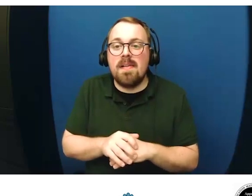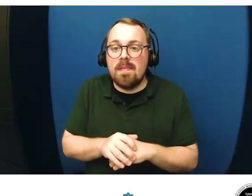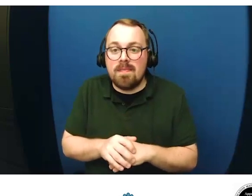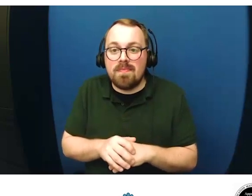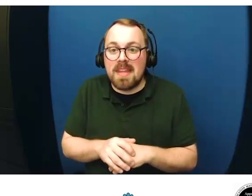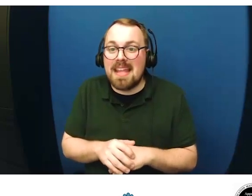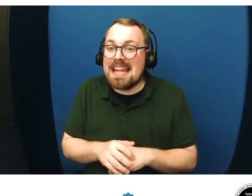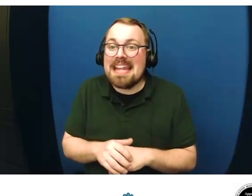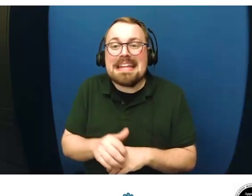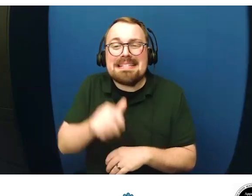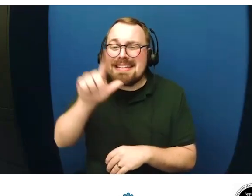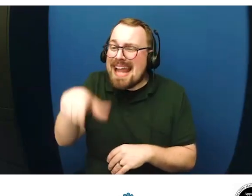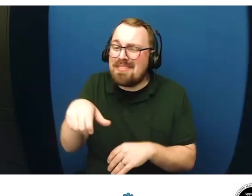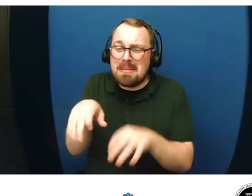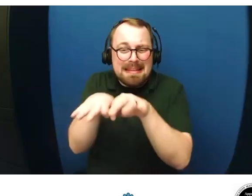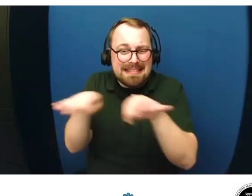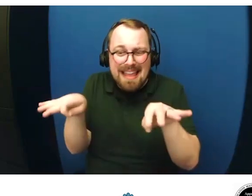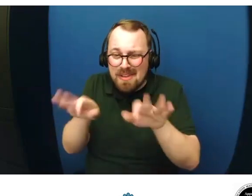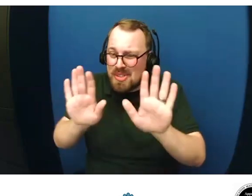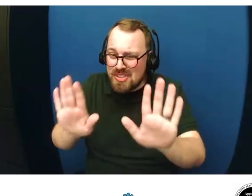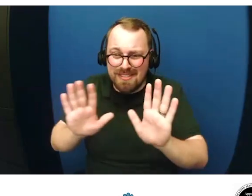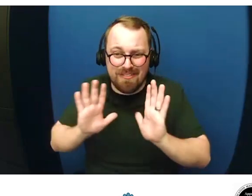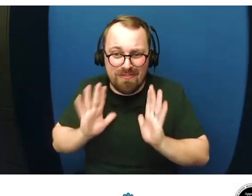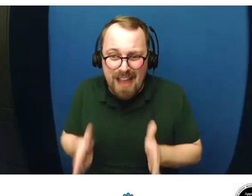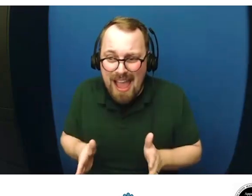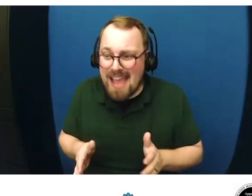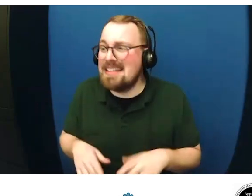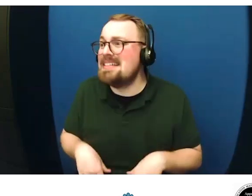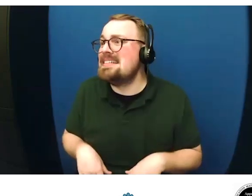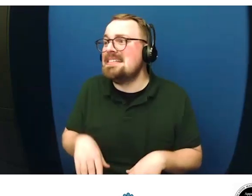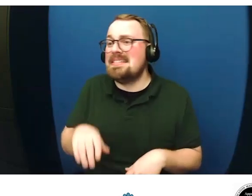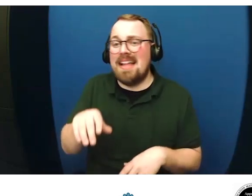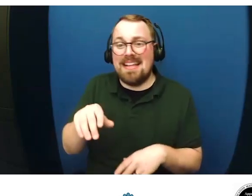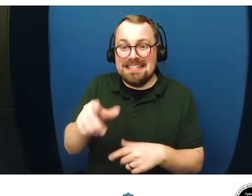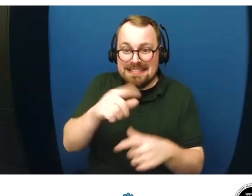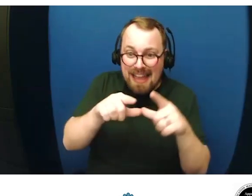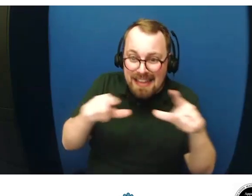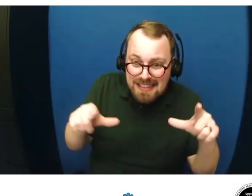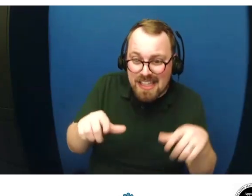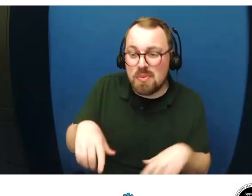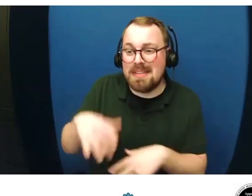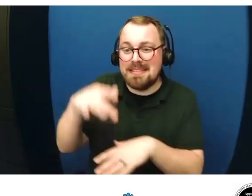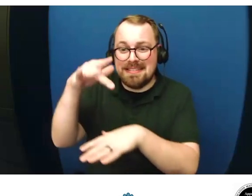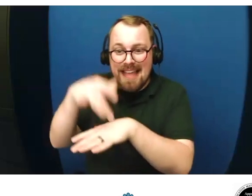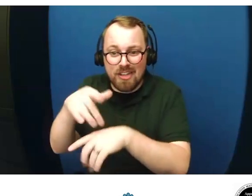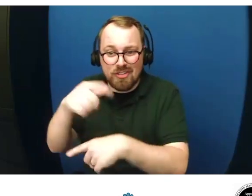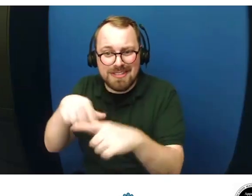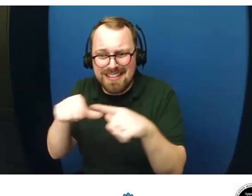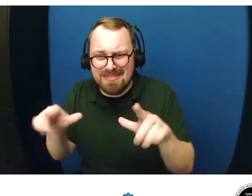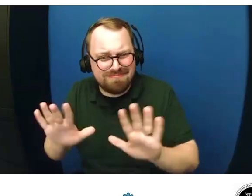be tactile language. I'm not necessarily talking about tactile sign language or Pro Tactile. It can